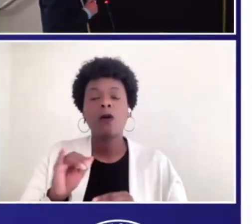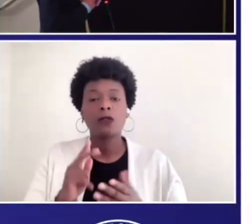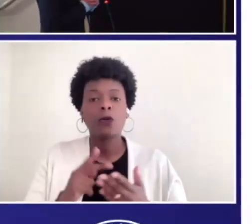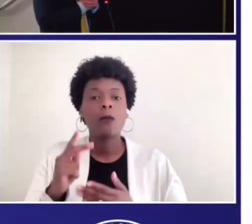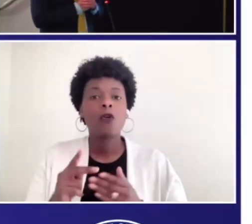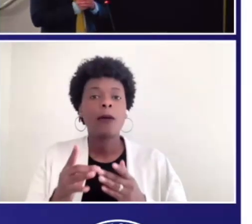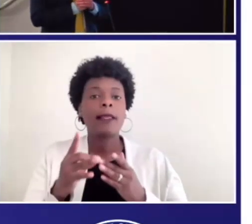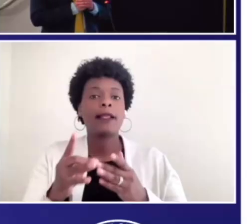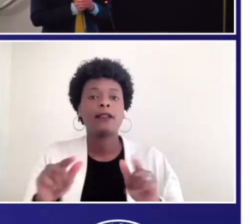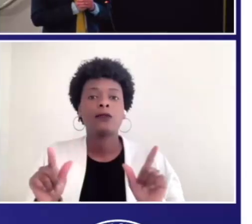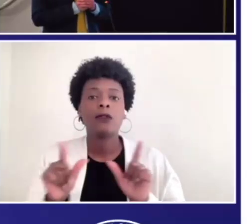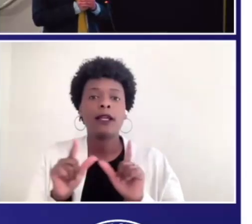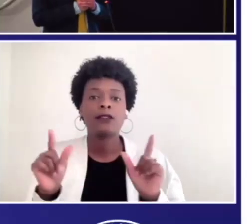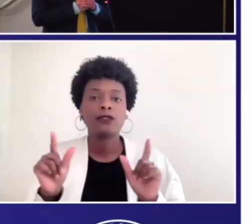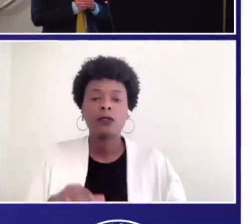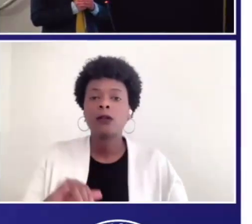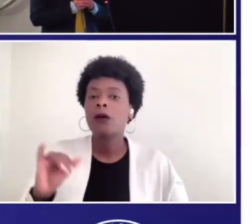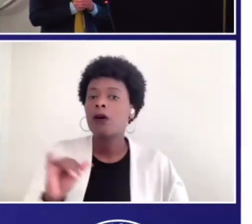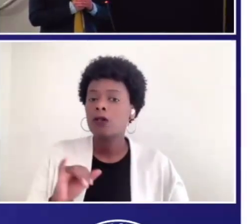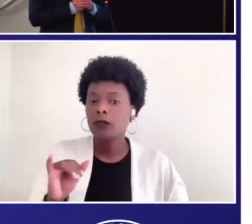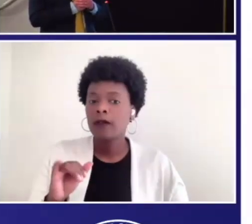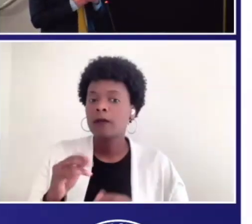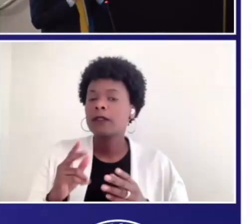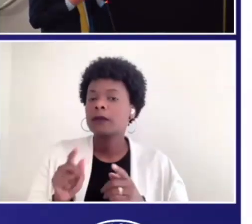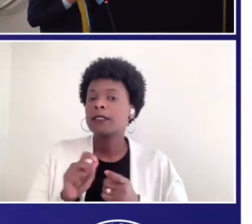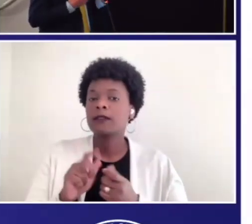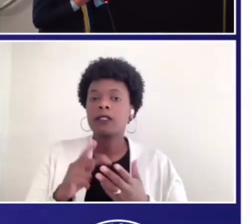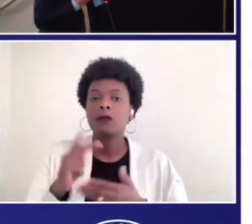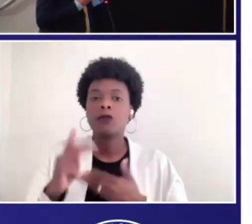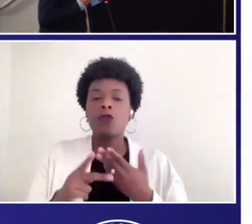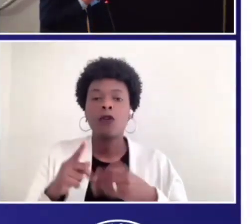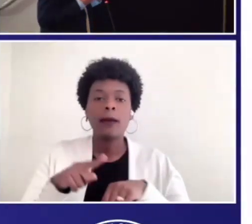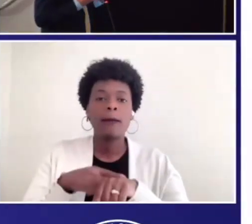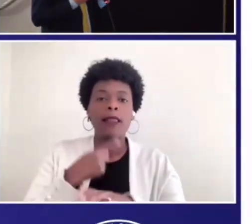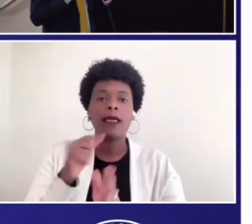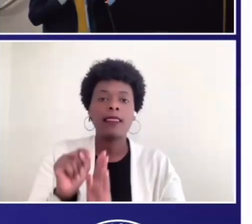licensure, and you have to be of a certain program length. So the previous data we showed was just